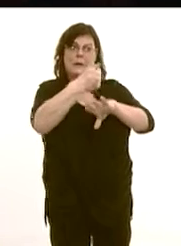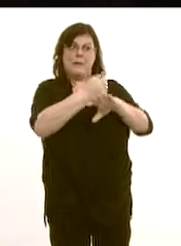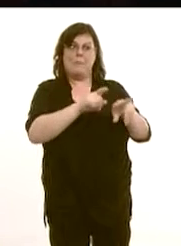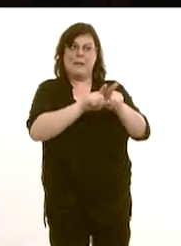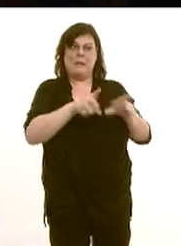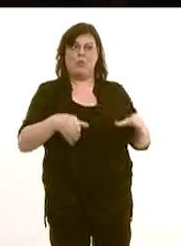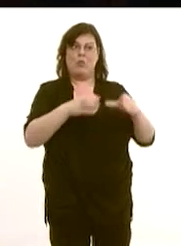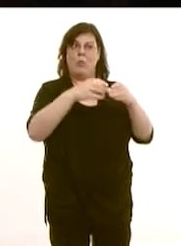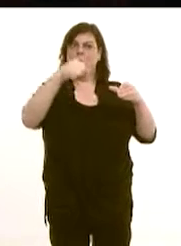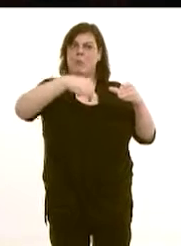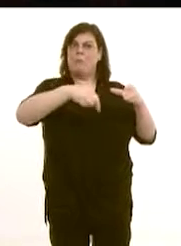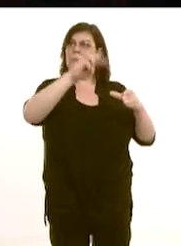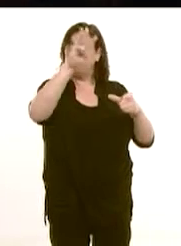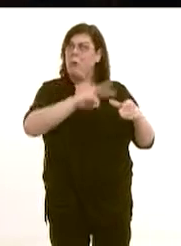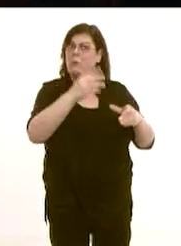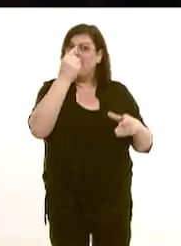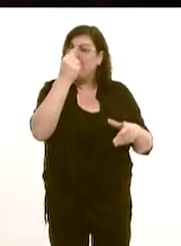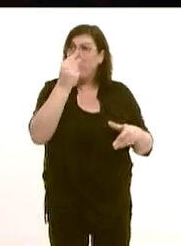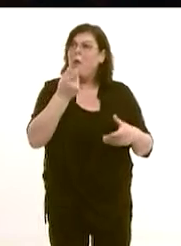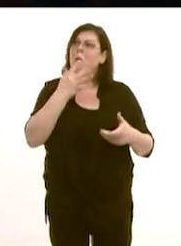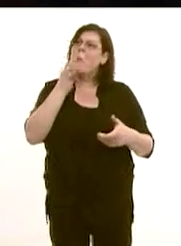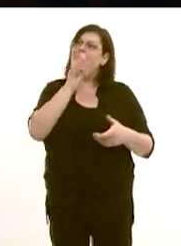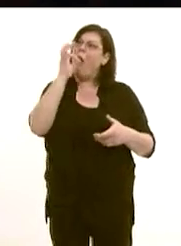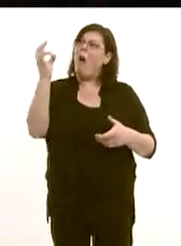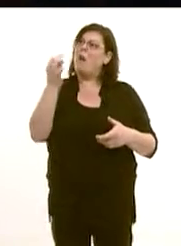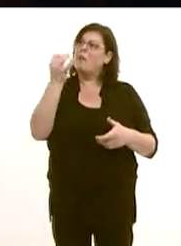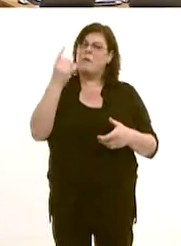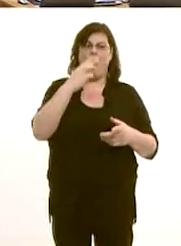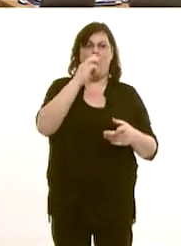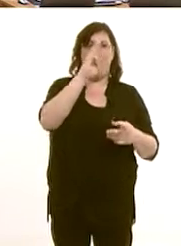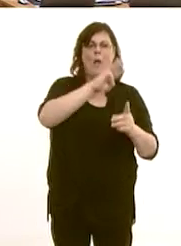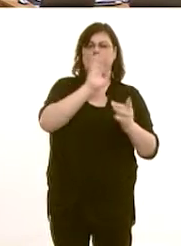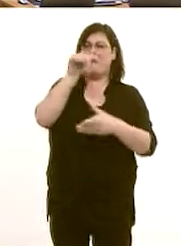here in Wales, or would you be willing to ask for representation for Wales on the working group in London?